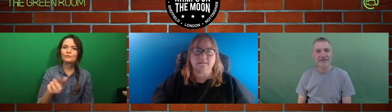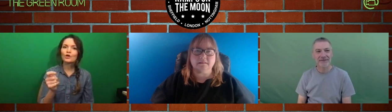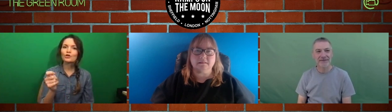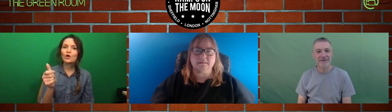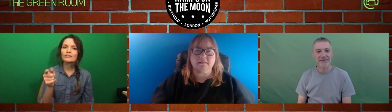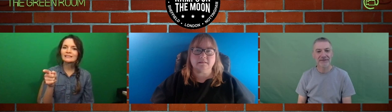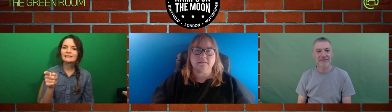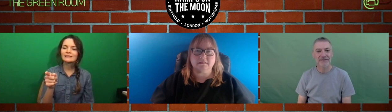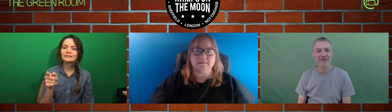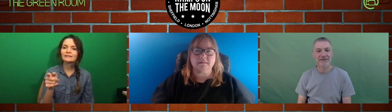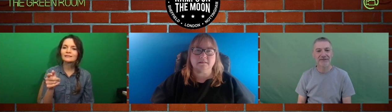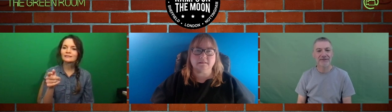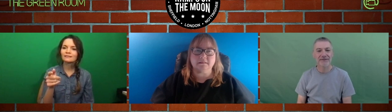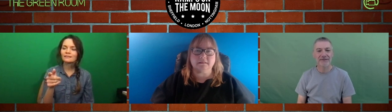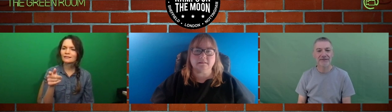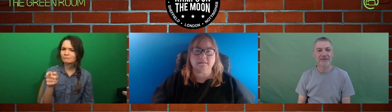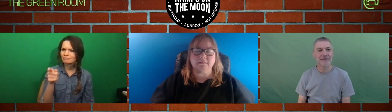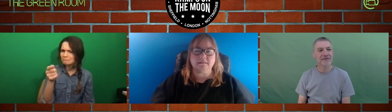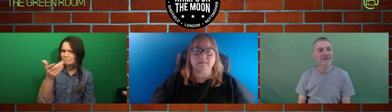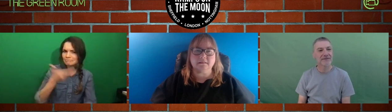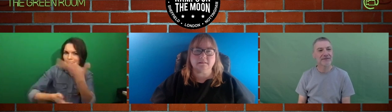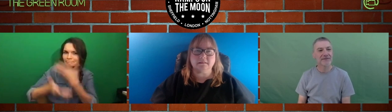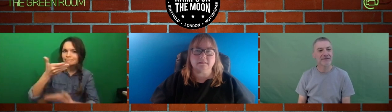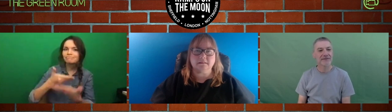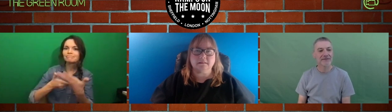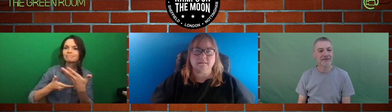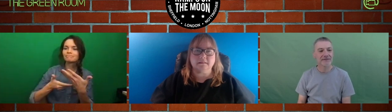can you describe to us in more